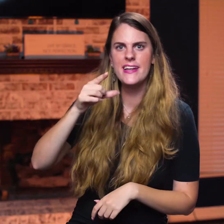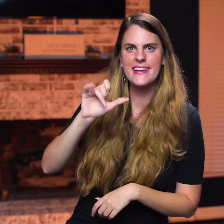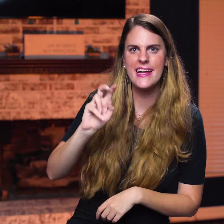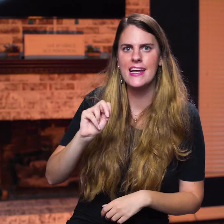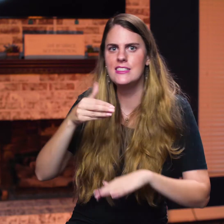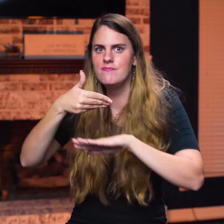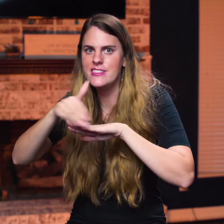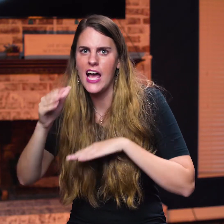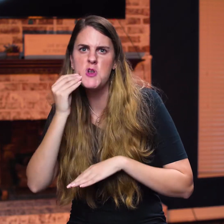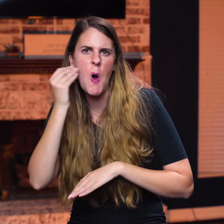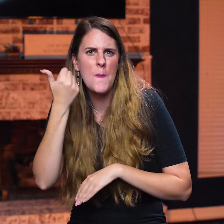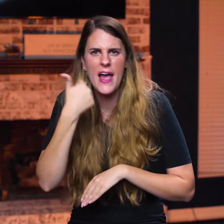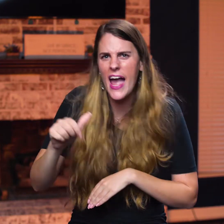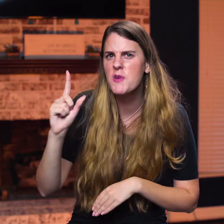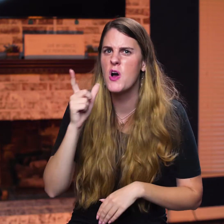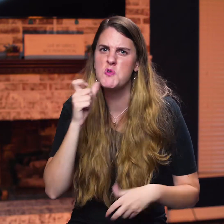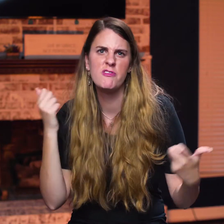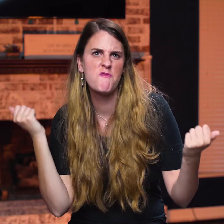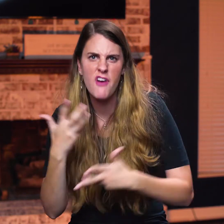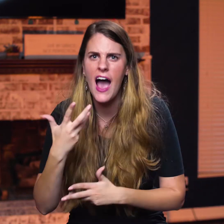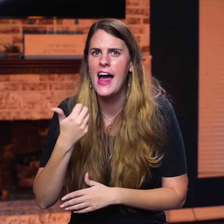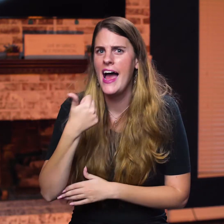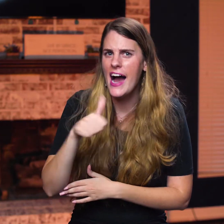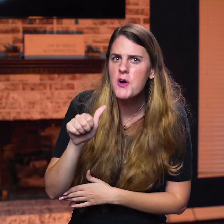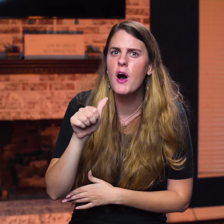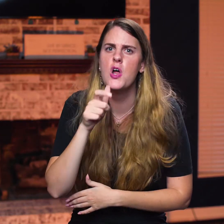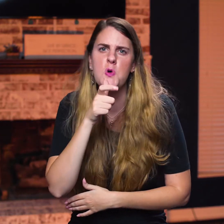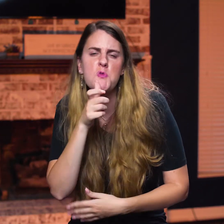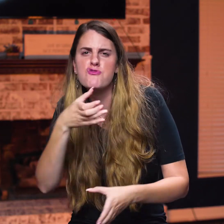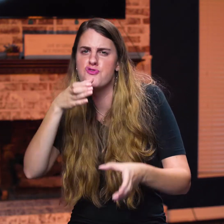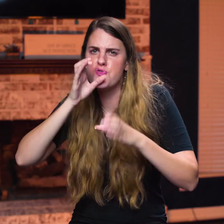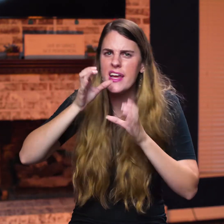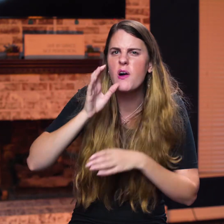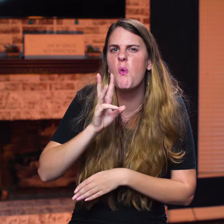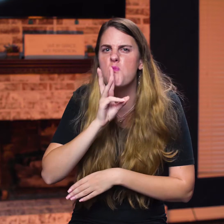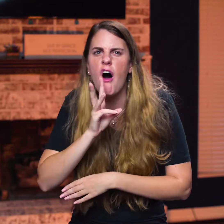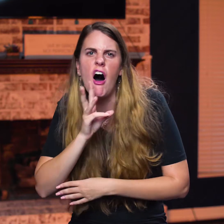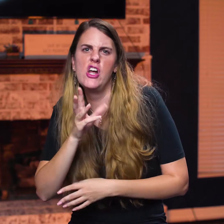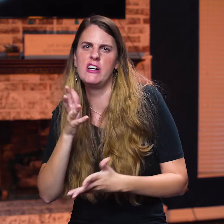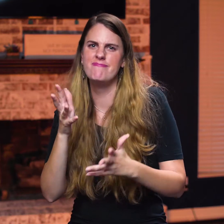Gideon sends home anyone who is afraid and anyone who drinks water